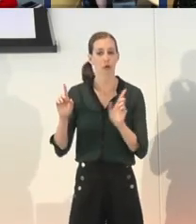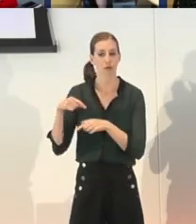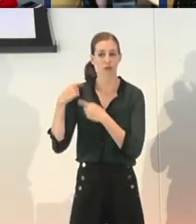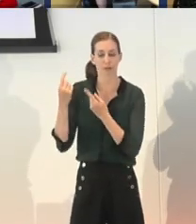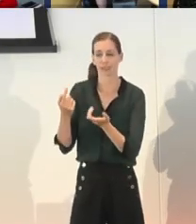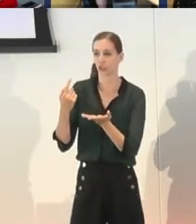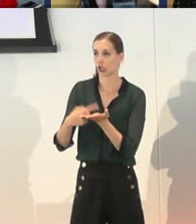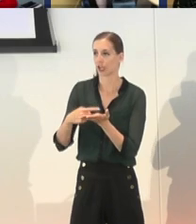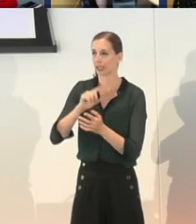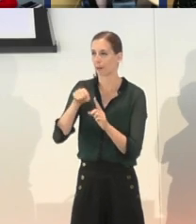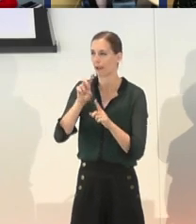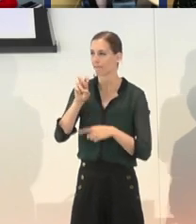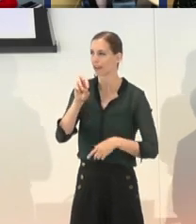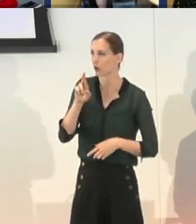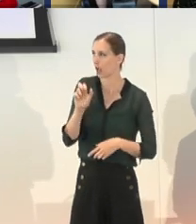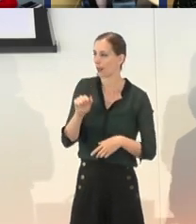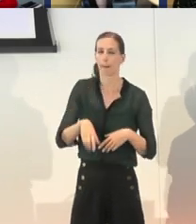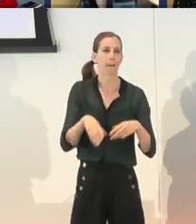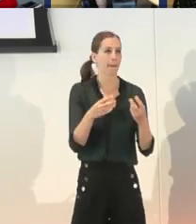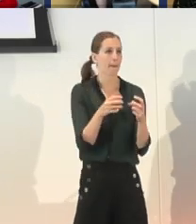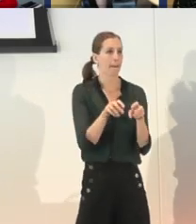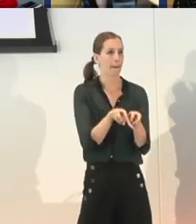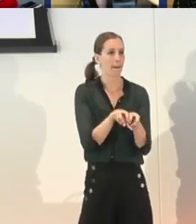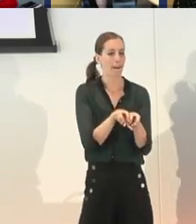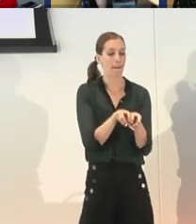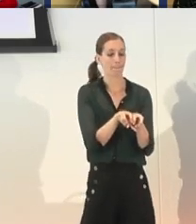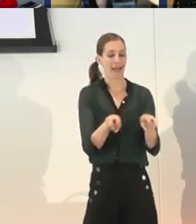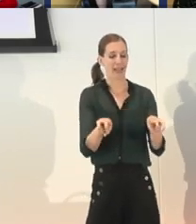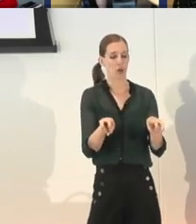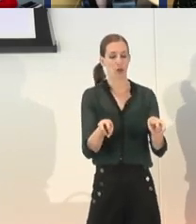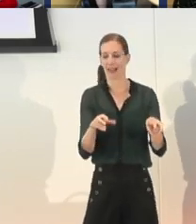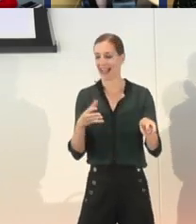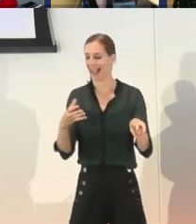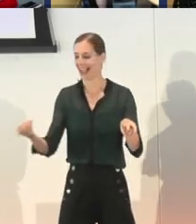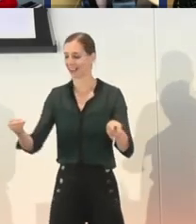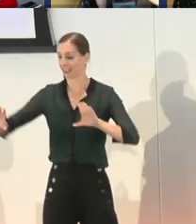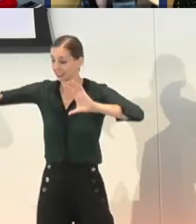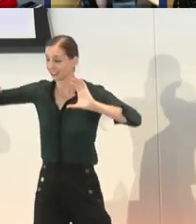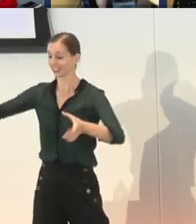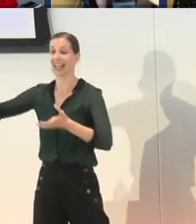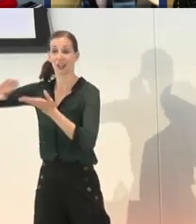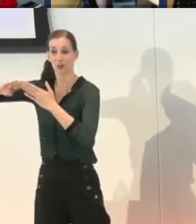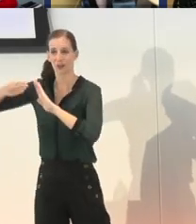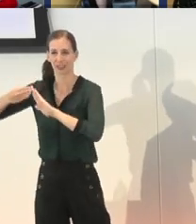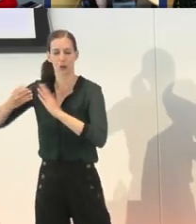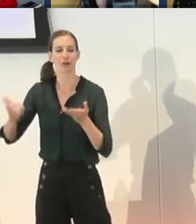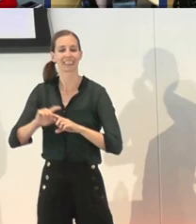a lot. What is the difference between a panel and community? This goes to the heart of it,